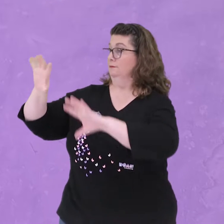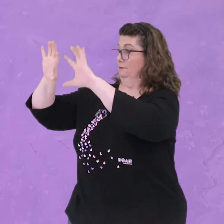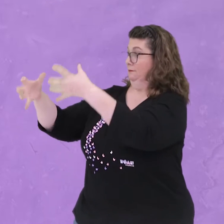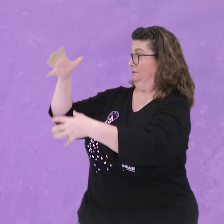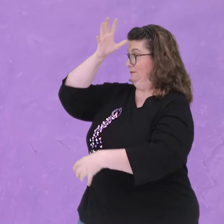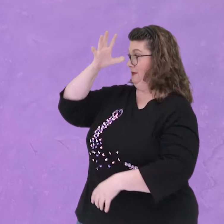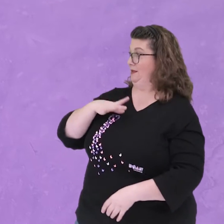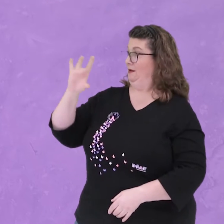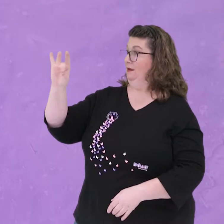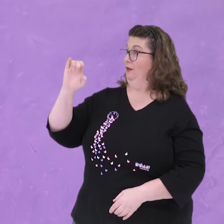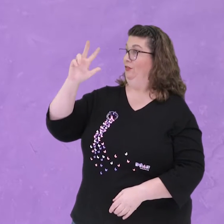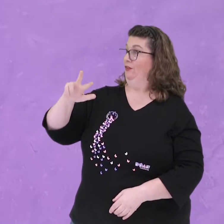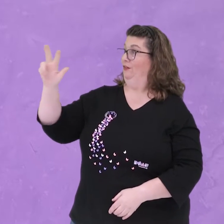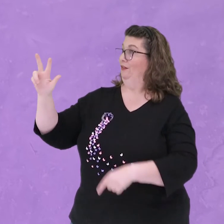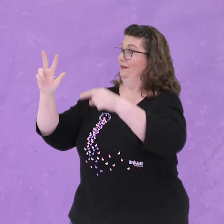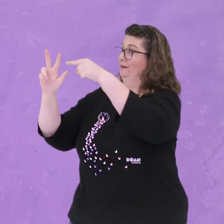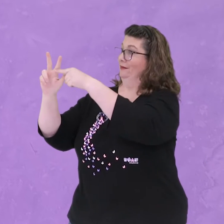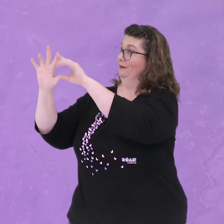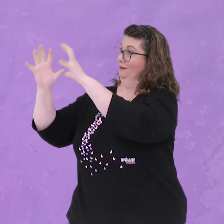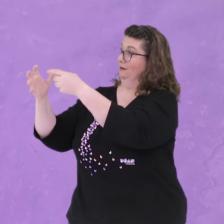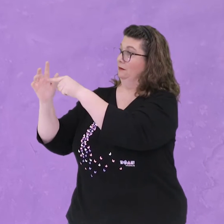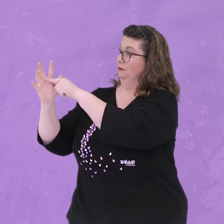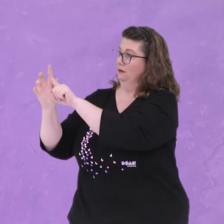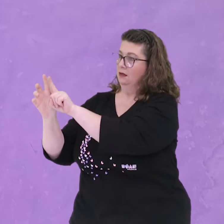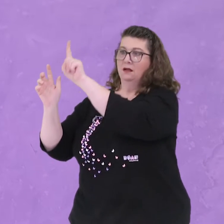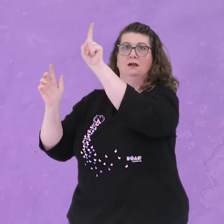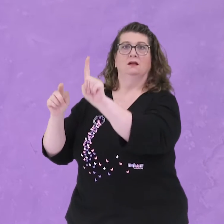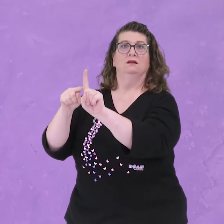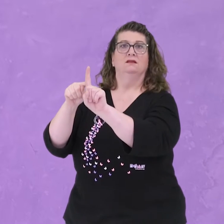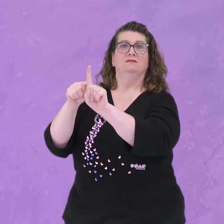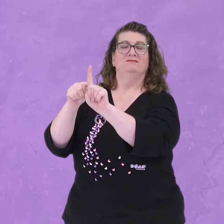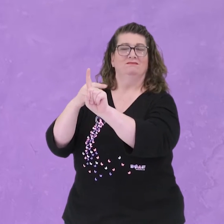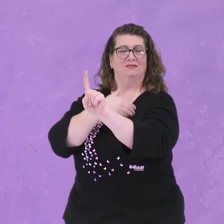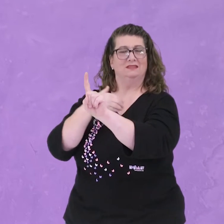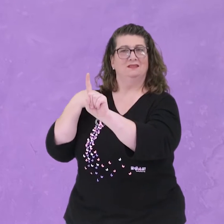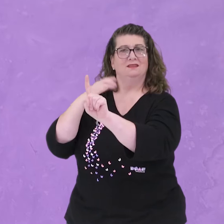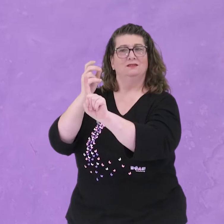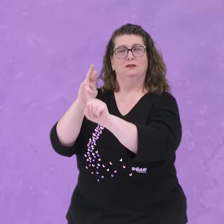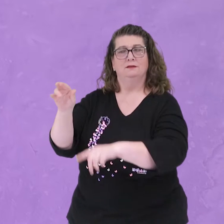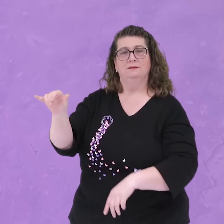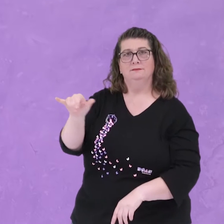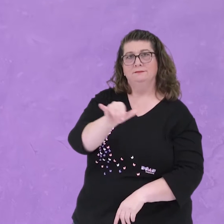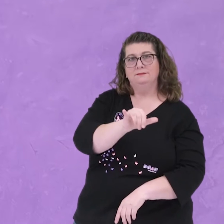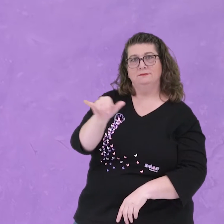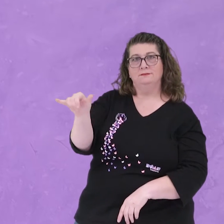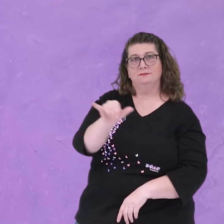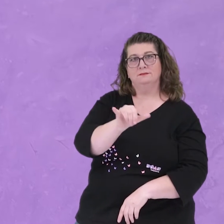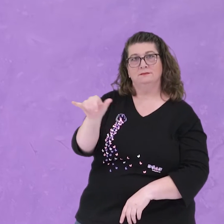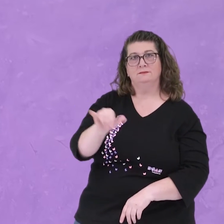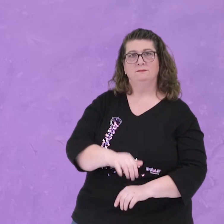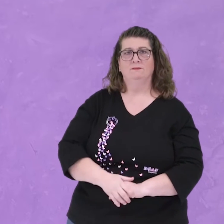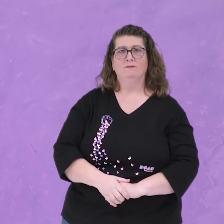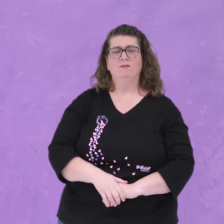and 1 in 833 men will be diagnosed with breast cancer too.